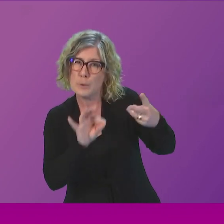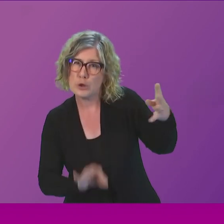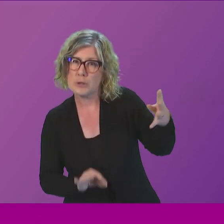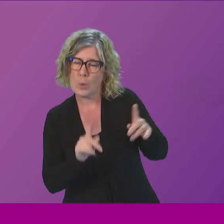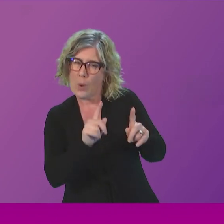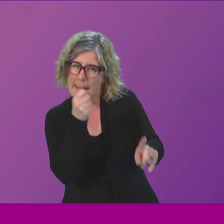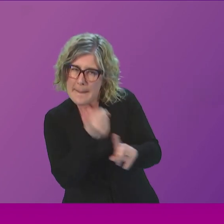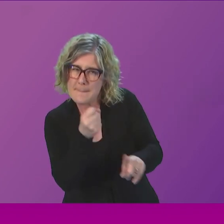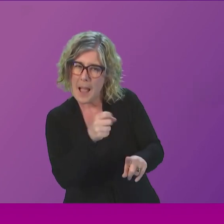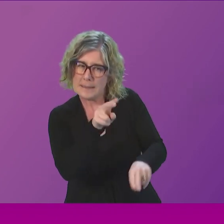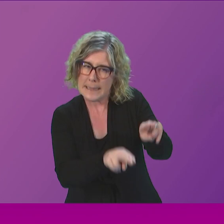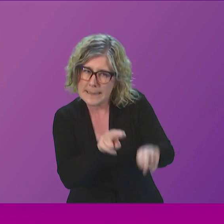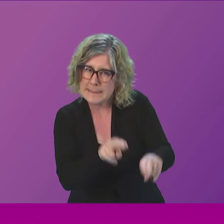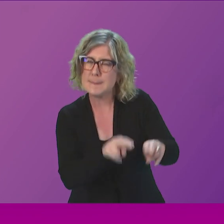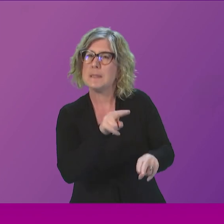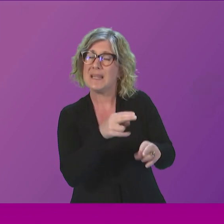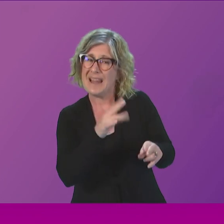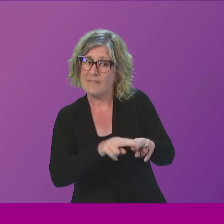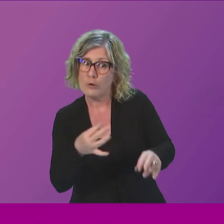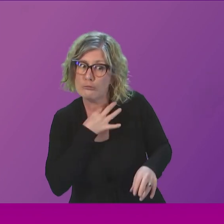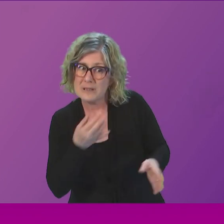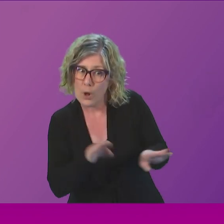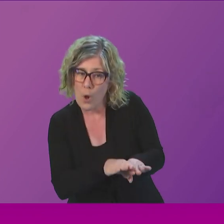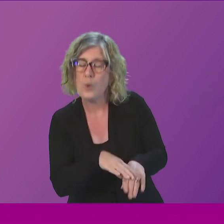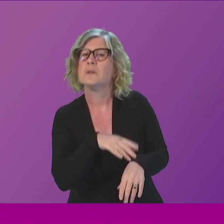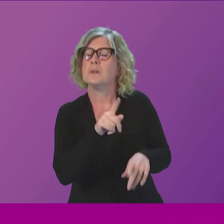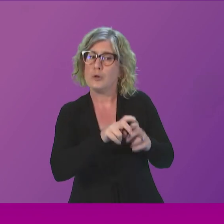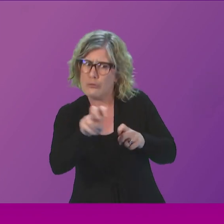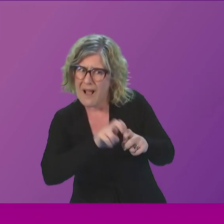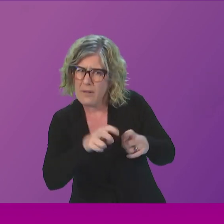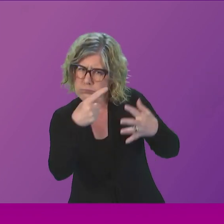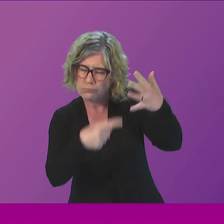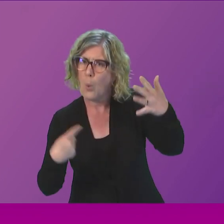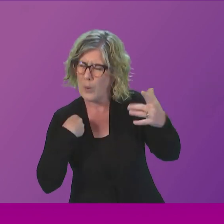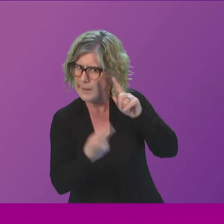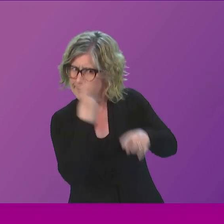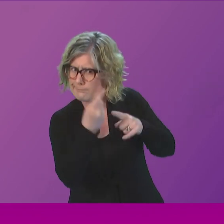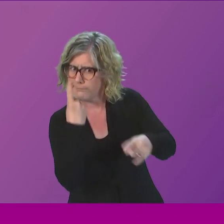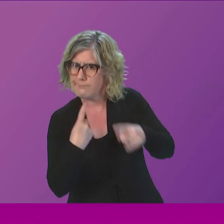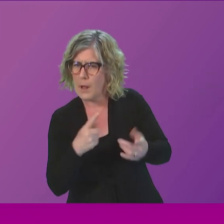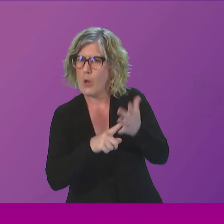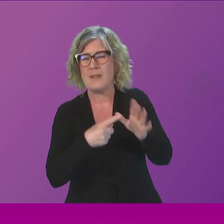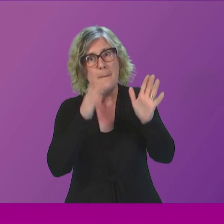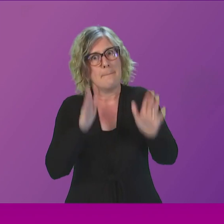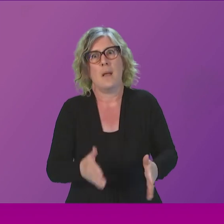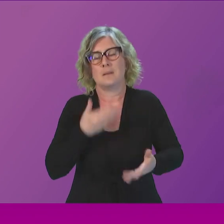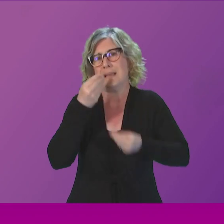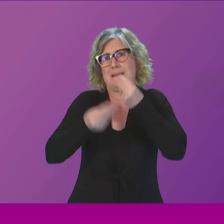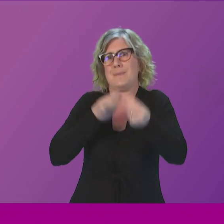on the community and the impact on school travel arrangements for local pupils. A local authority must set out the educational benefits of a closure.